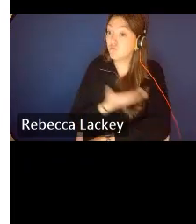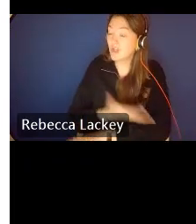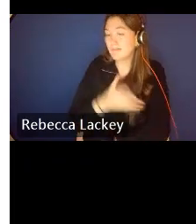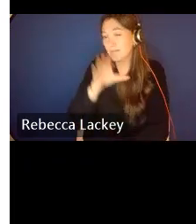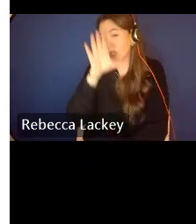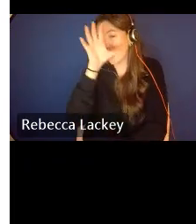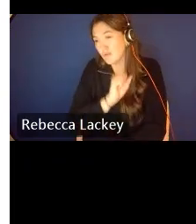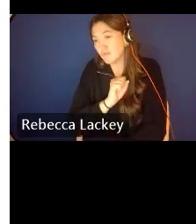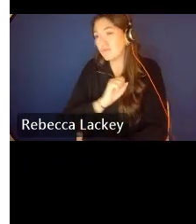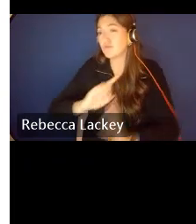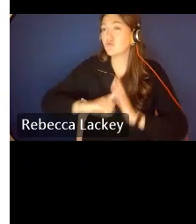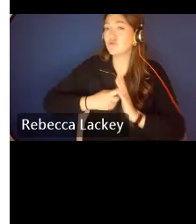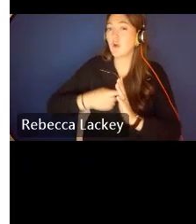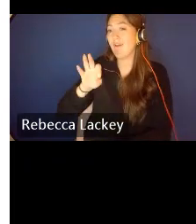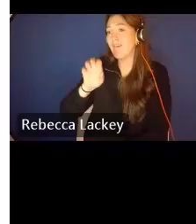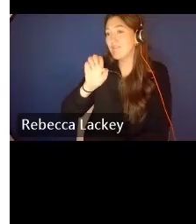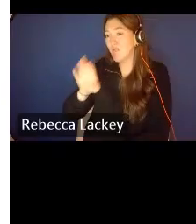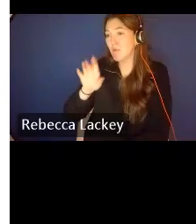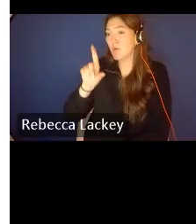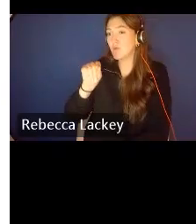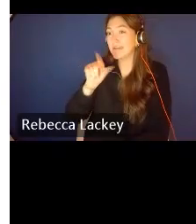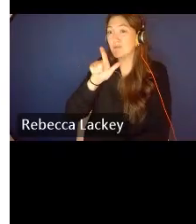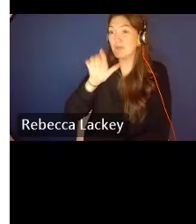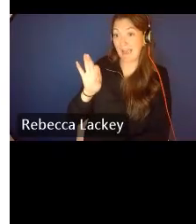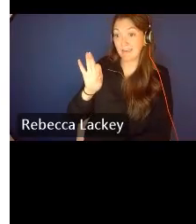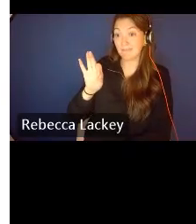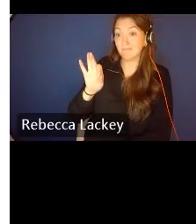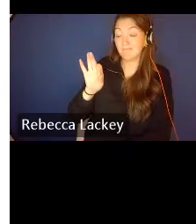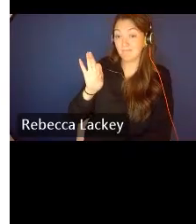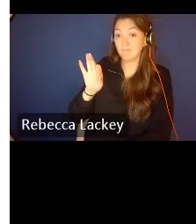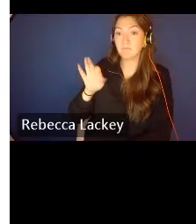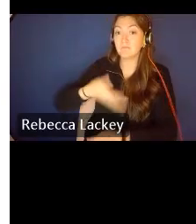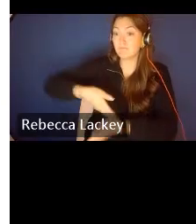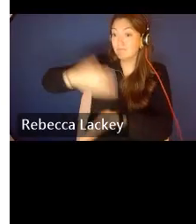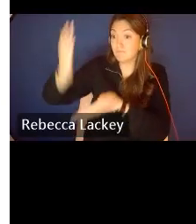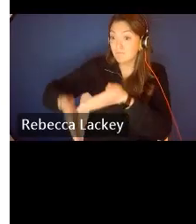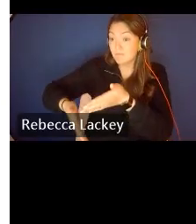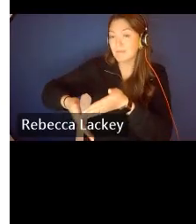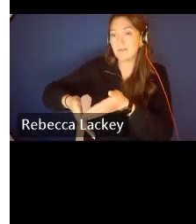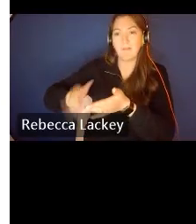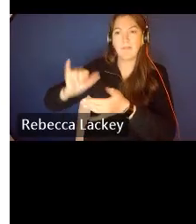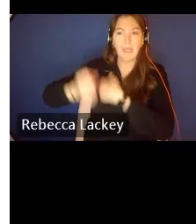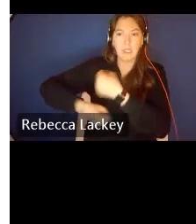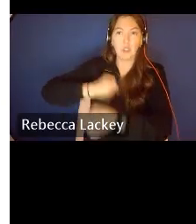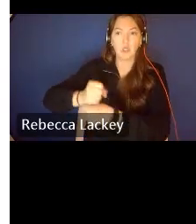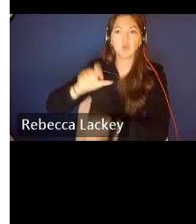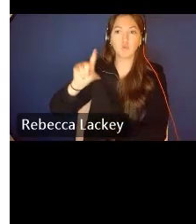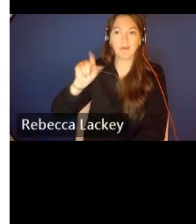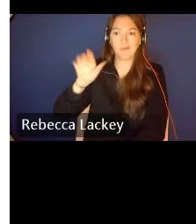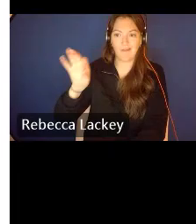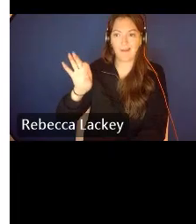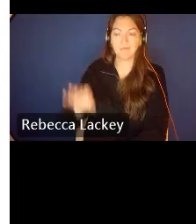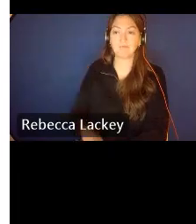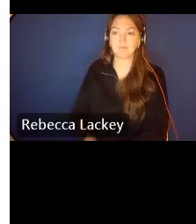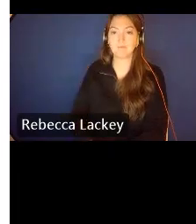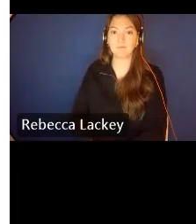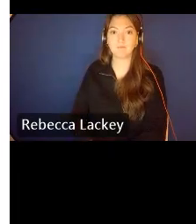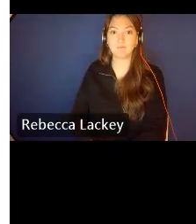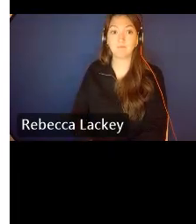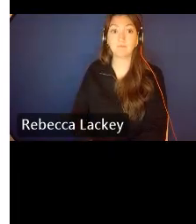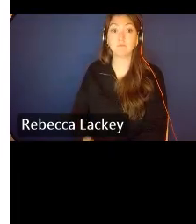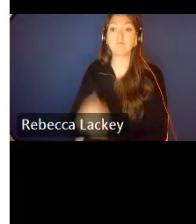to start in February 2029 with completion later in that year. As noted earlier,